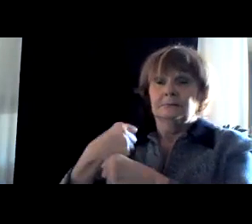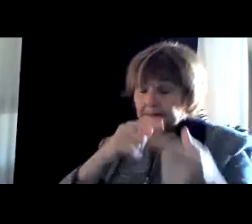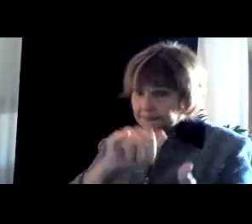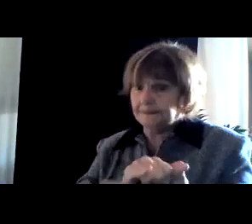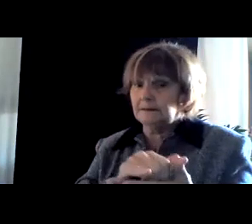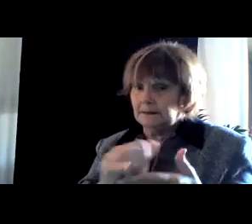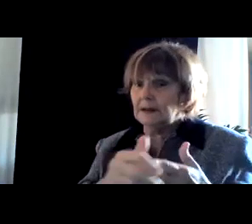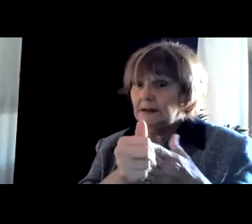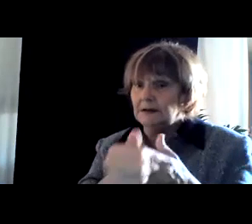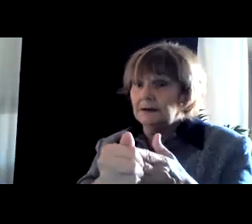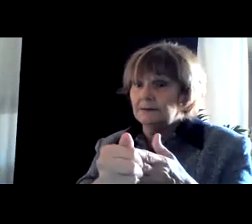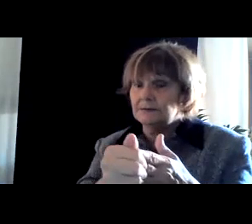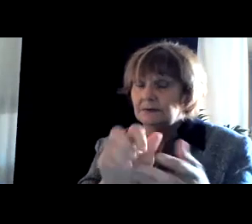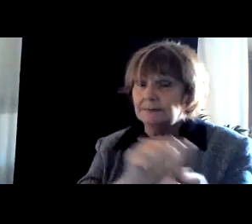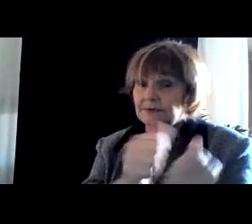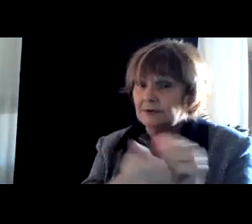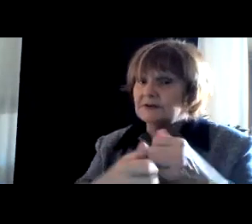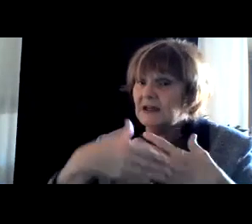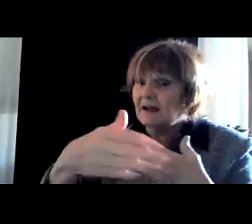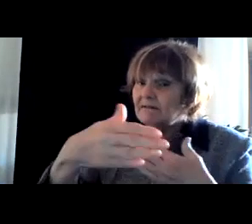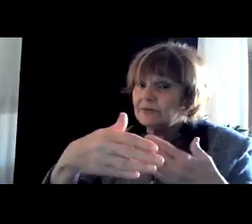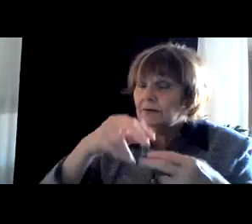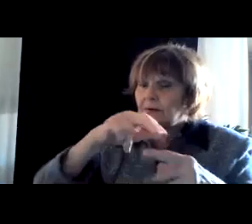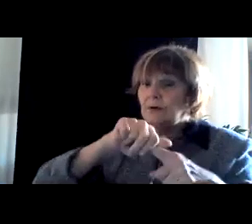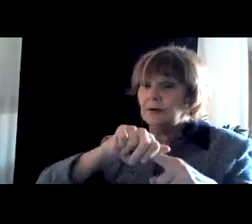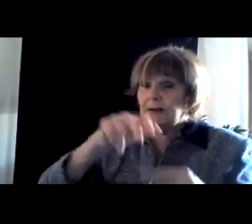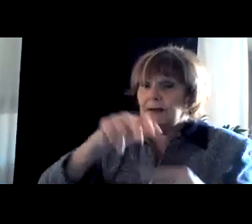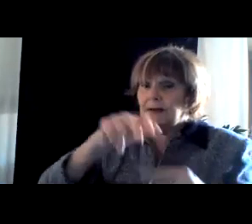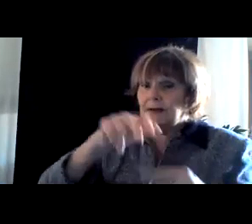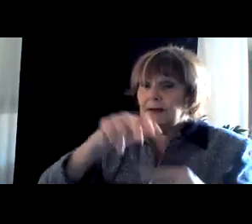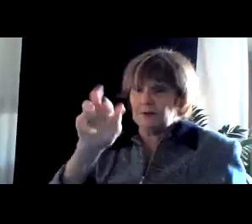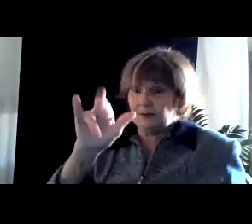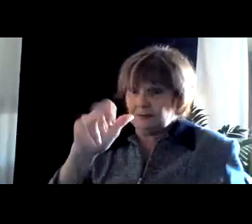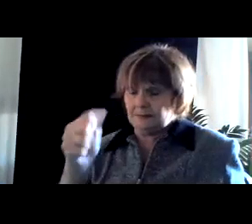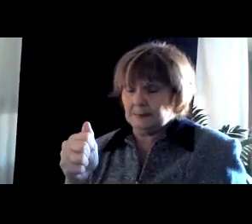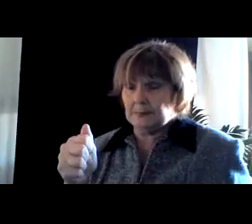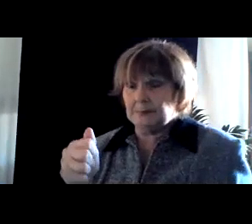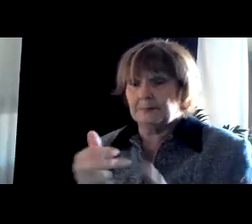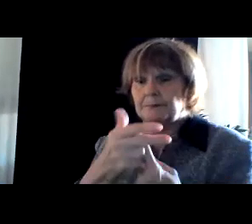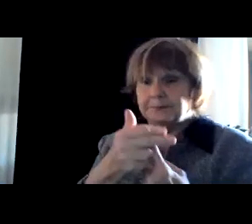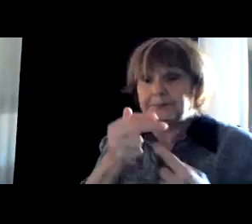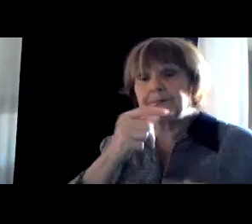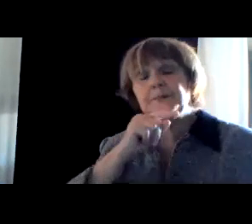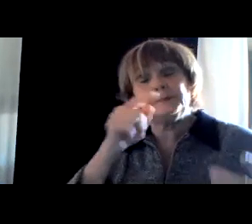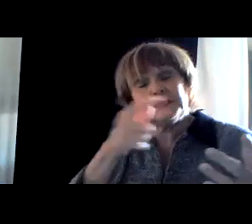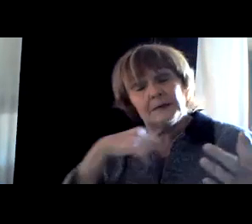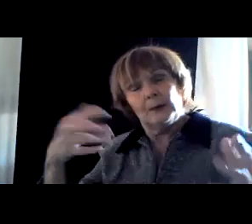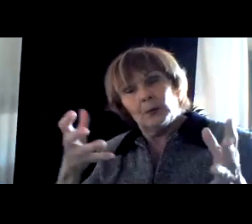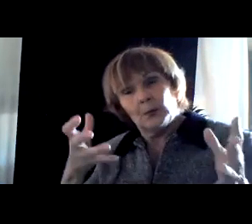And that happened after hurricane Maria. So disaster survivors have the right to return to their community. We wanna focus on that. We wanna mobilize to direct funding